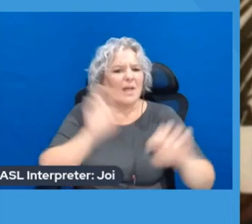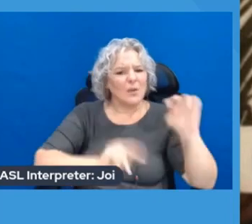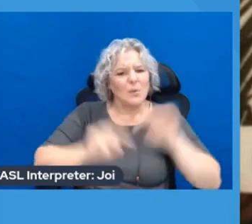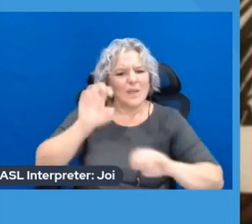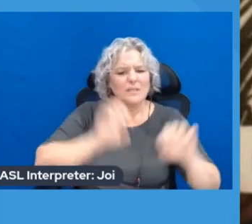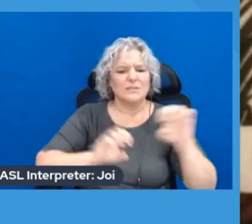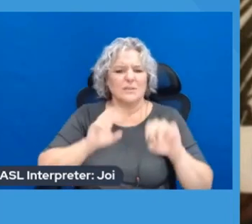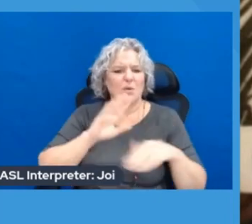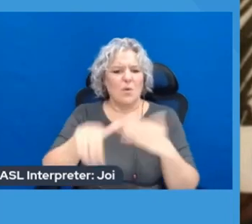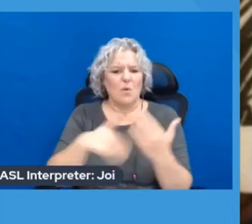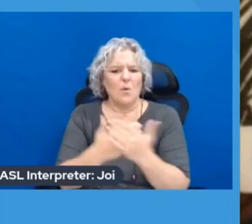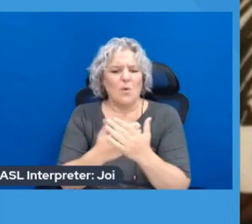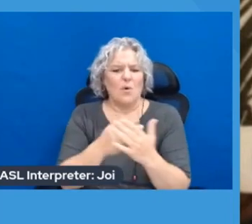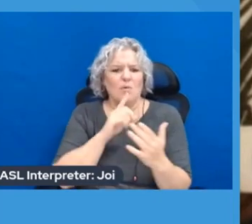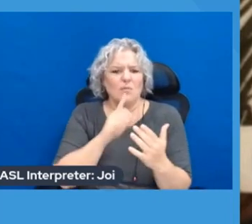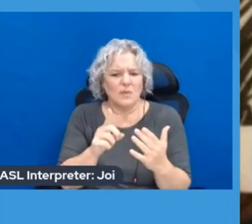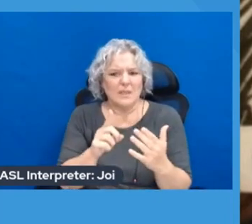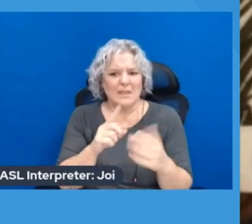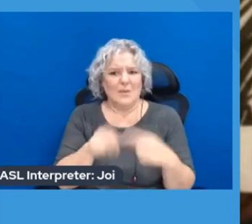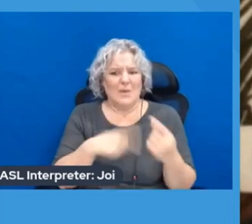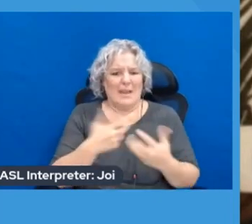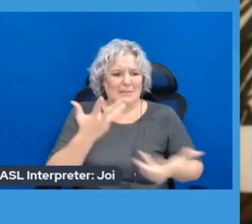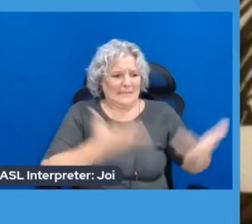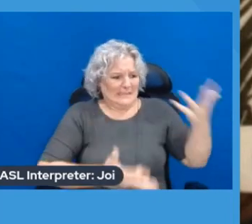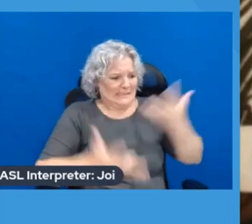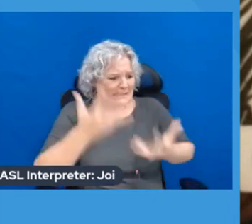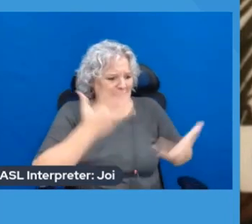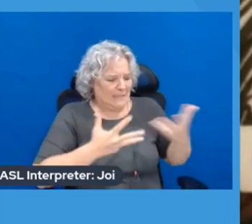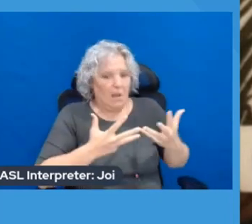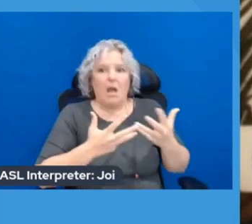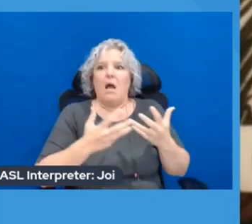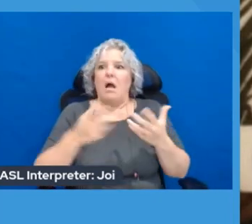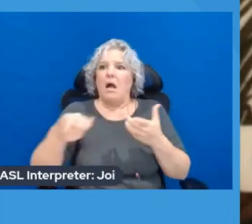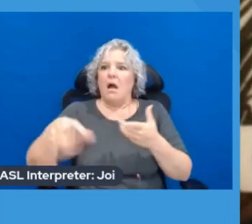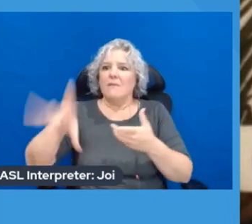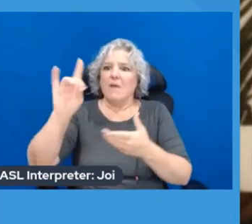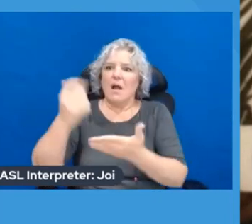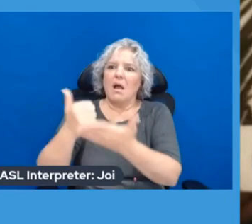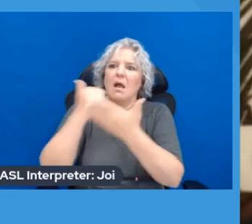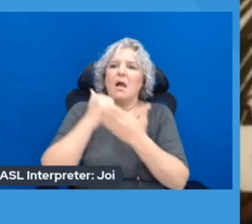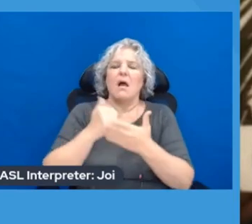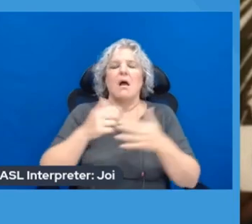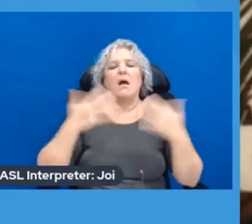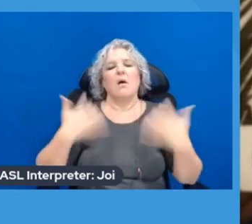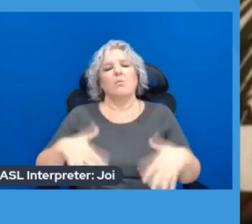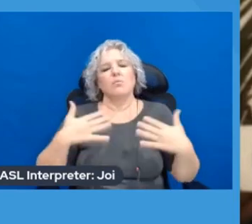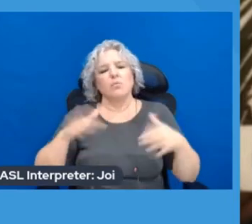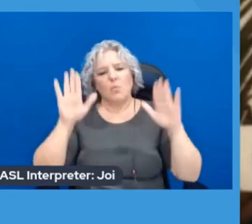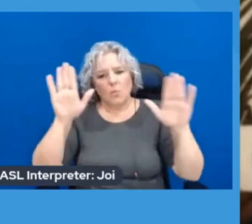all came at the time I was grappling with just those issues. State early childhood program coordinator.